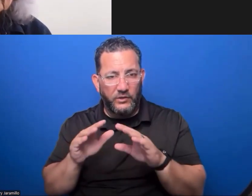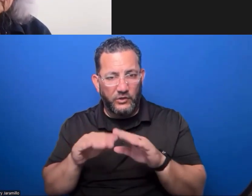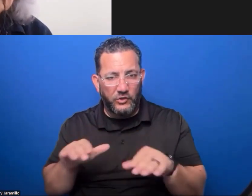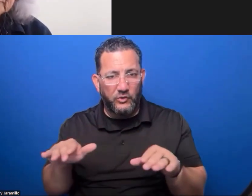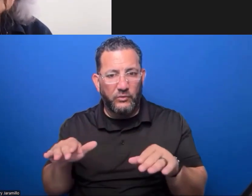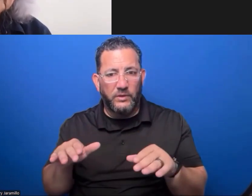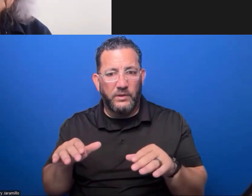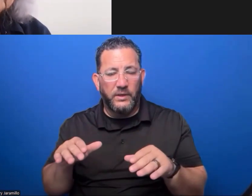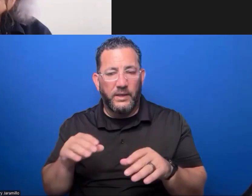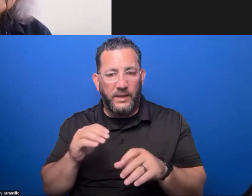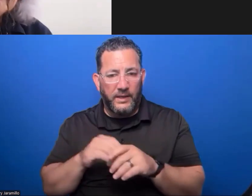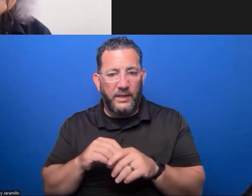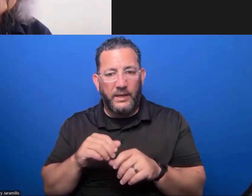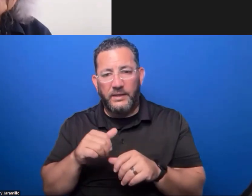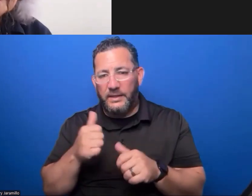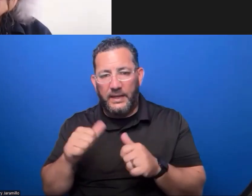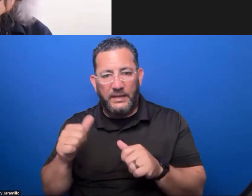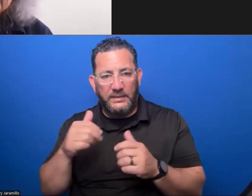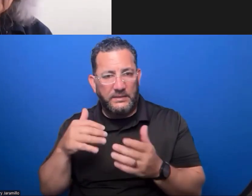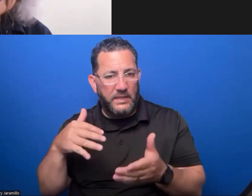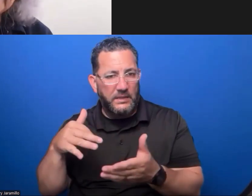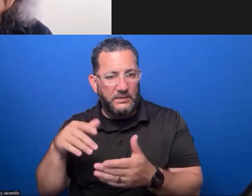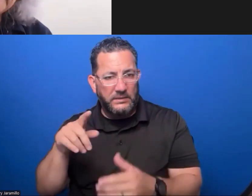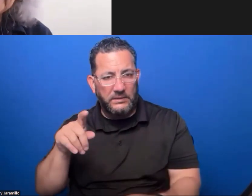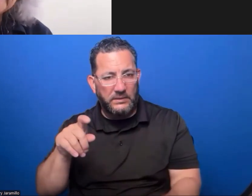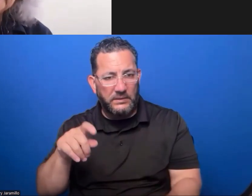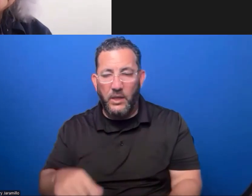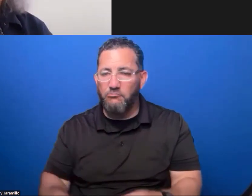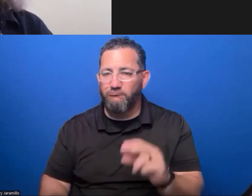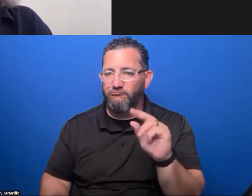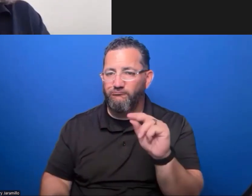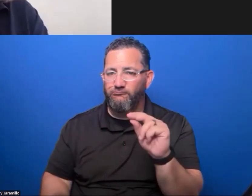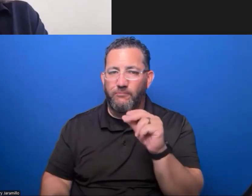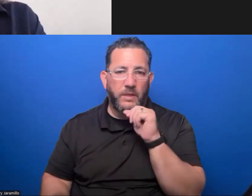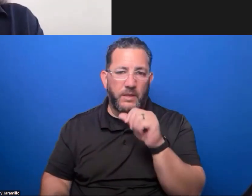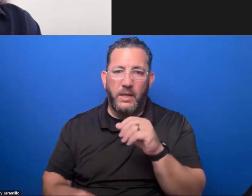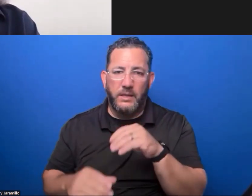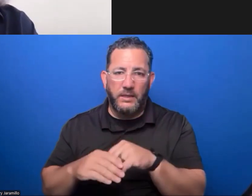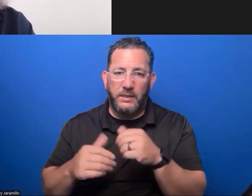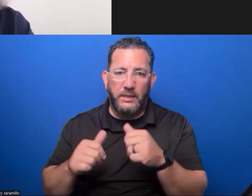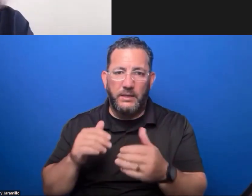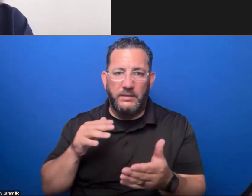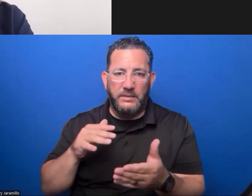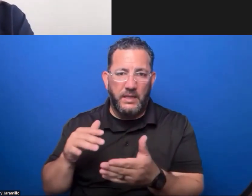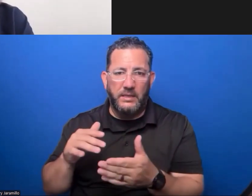children in any studies? Pat Boyle: Not in any not in any studies. It's very anecdotal,